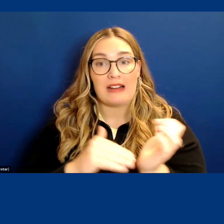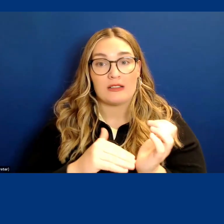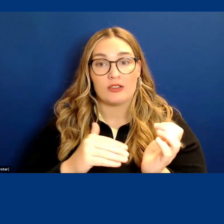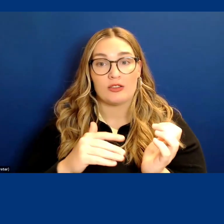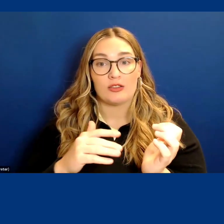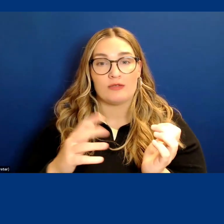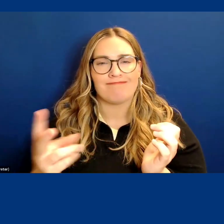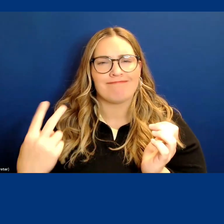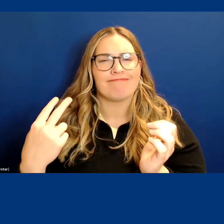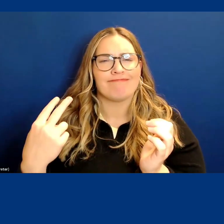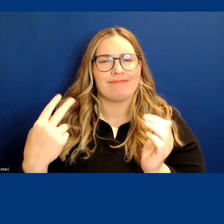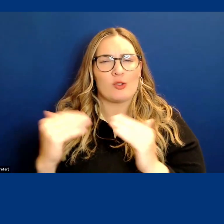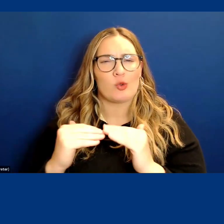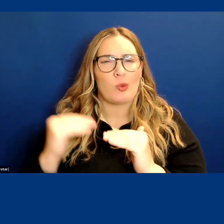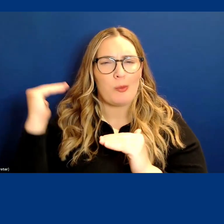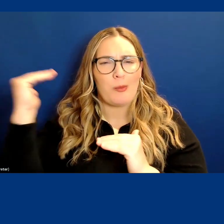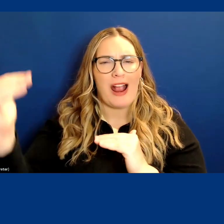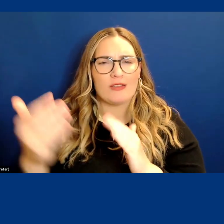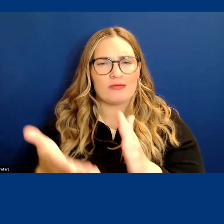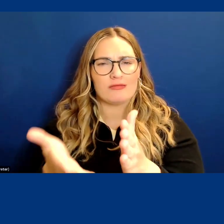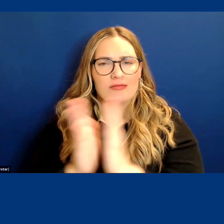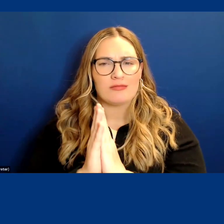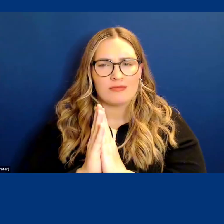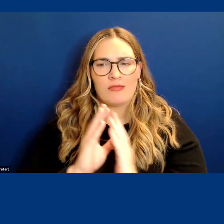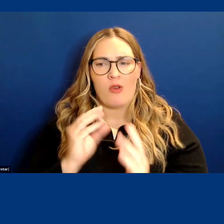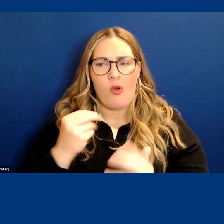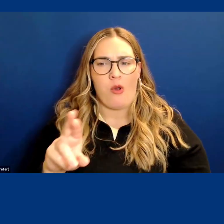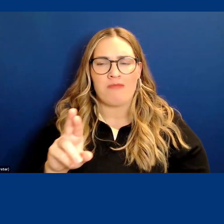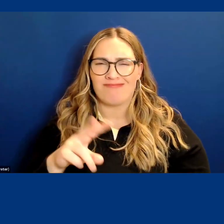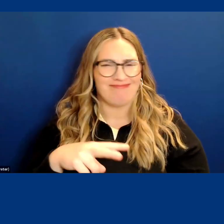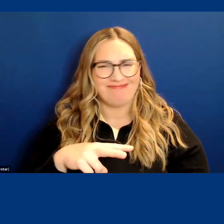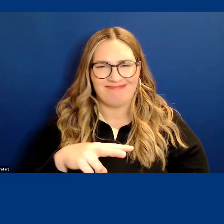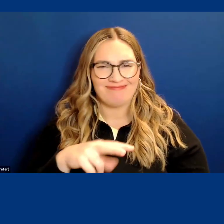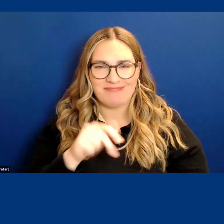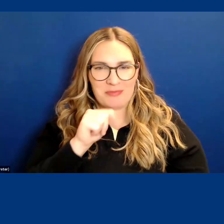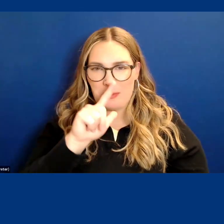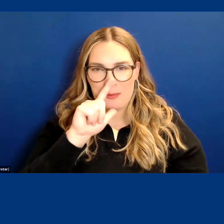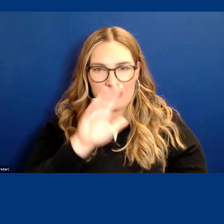too much or don't believe the person has the needs